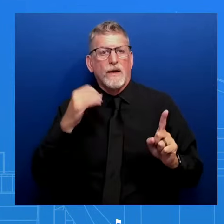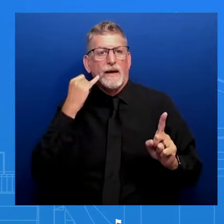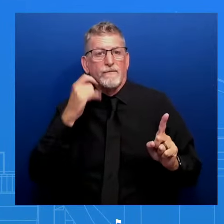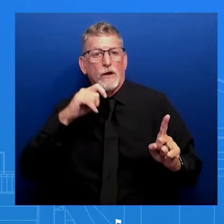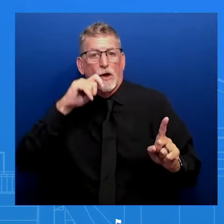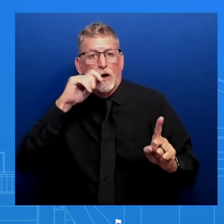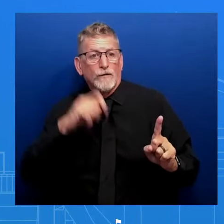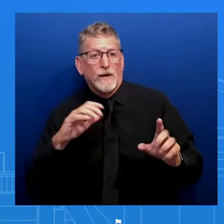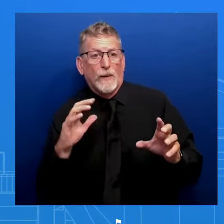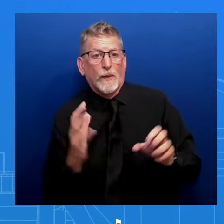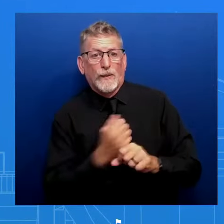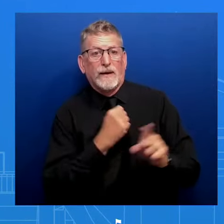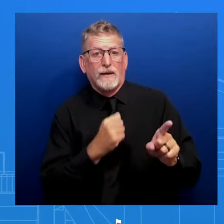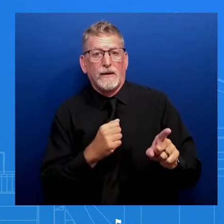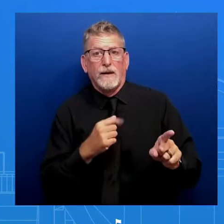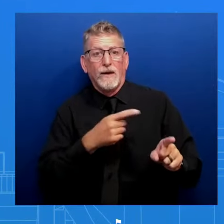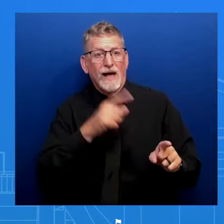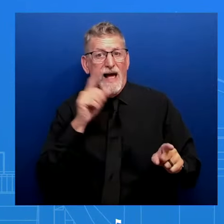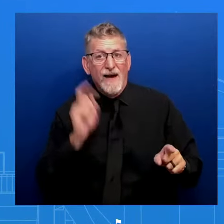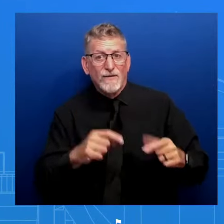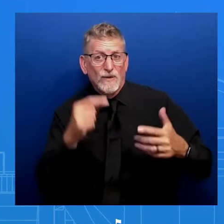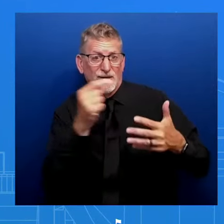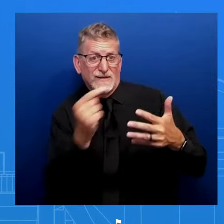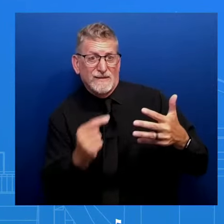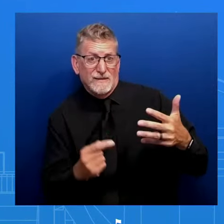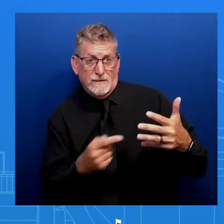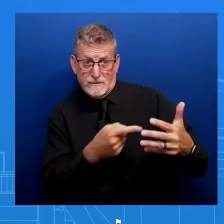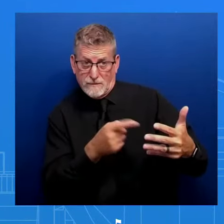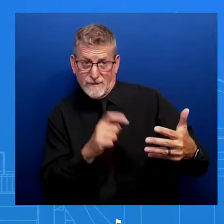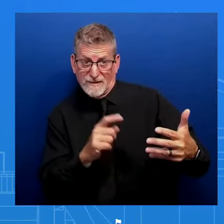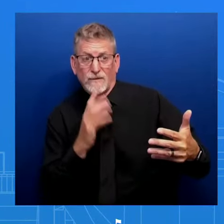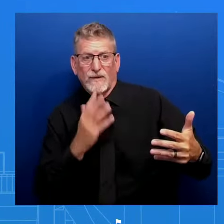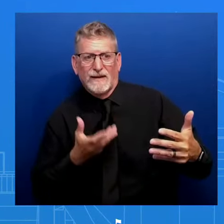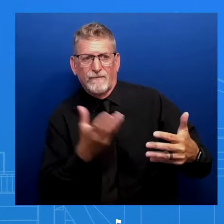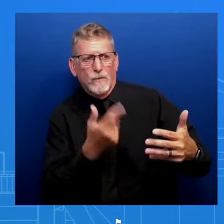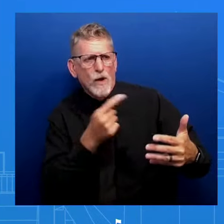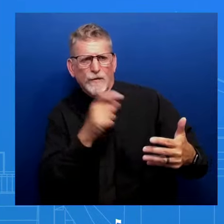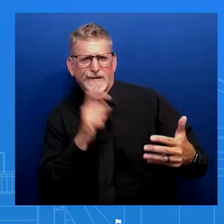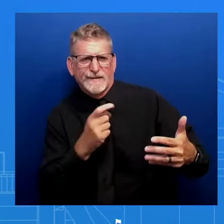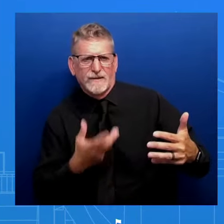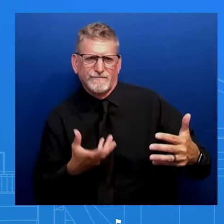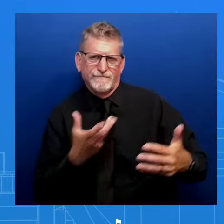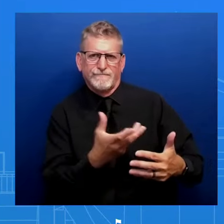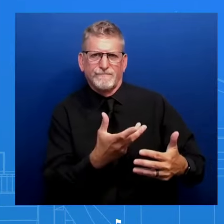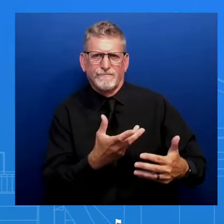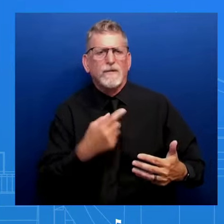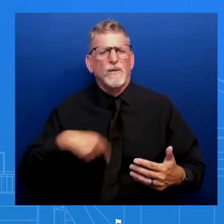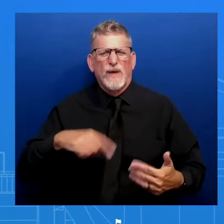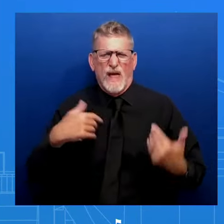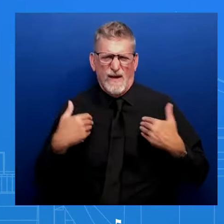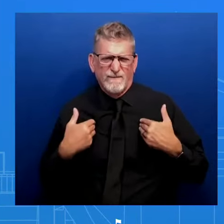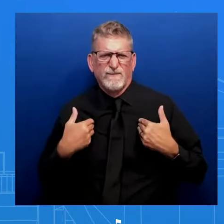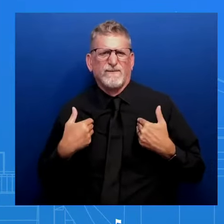Mr. Kirby: They -- they do have what they need. We have provided the Ukrainians everything they asked for